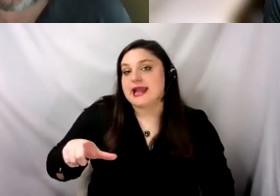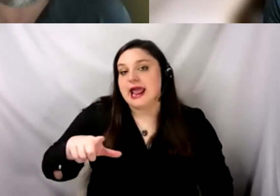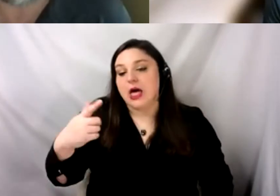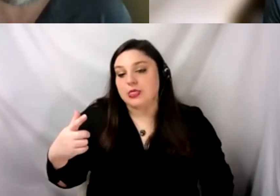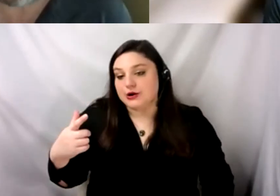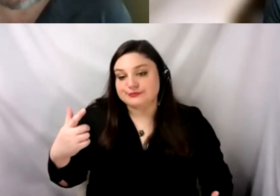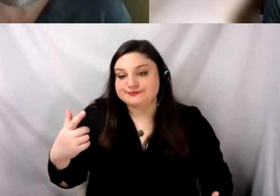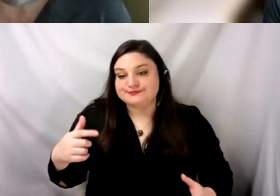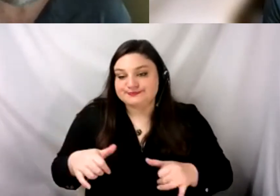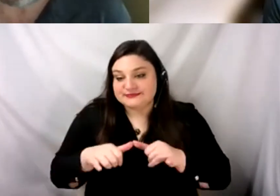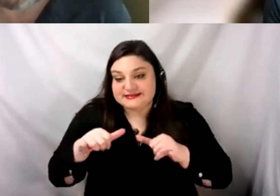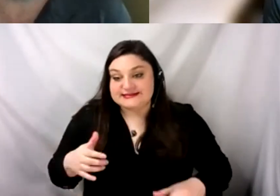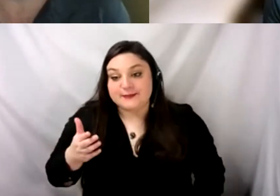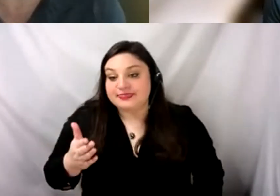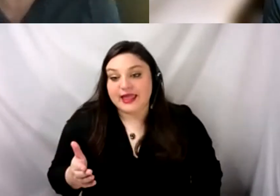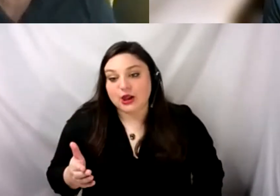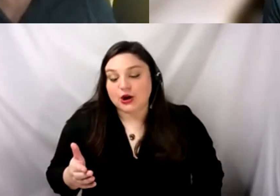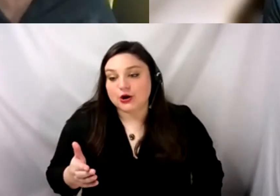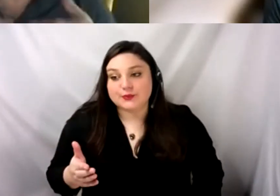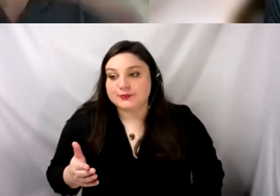I don't see anything in the near future. We have to see